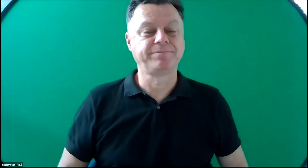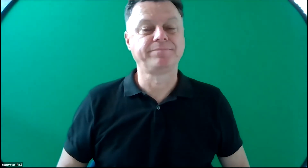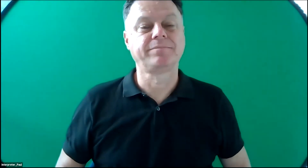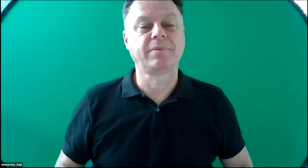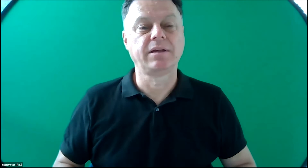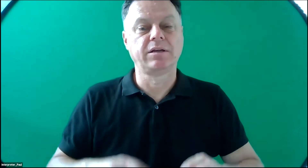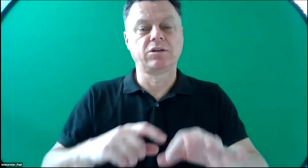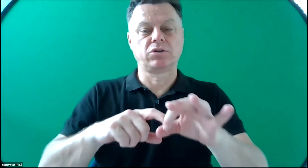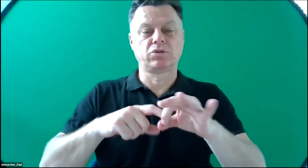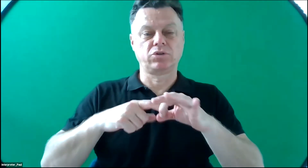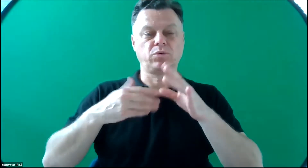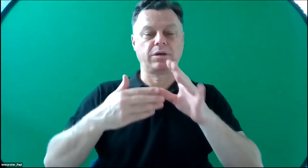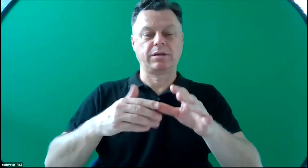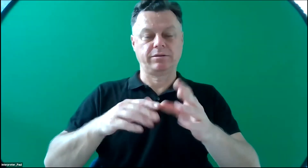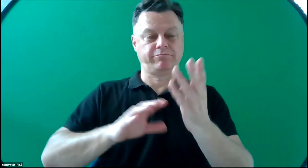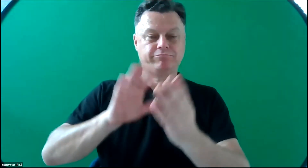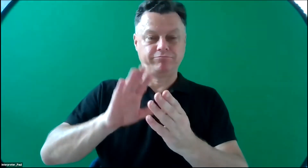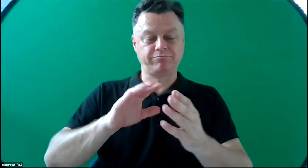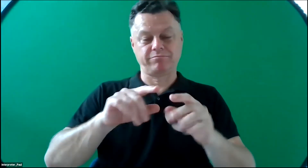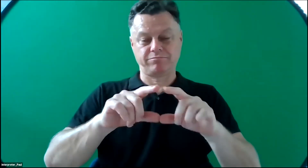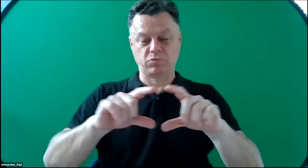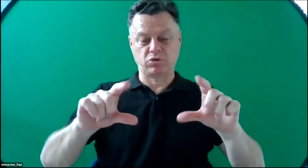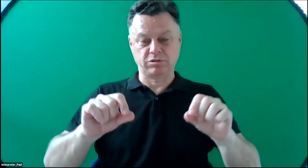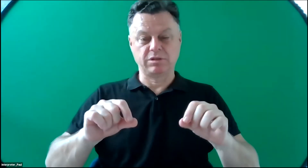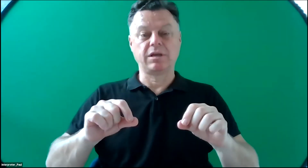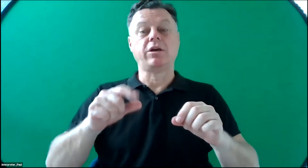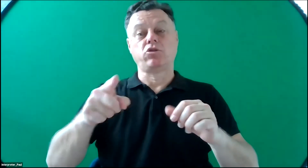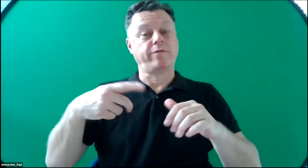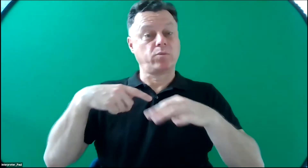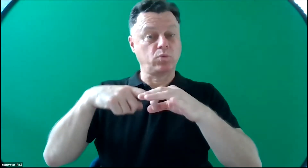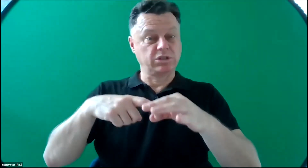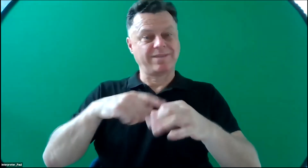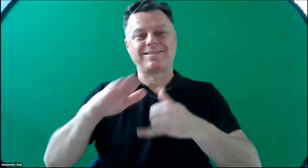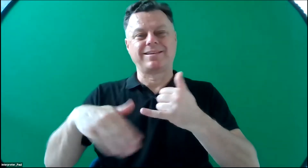a question for the panel at the end we're going to revert - we're going to have those asked to